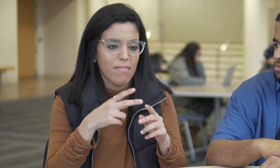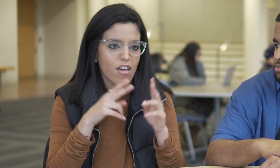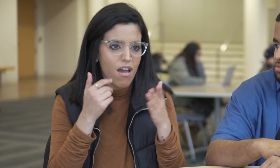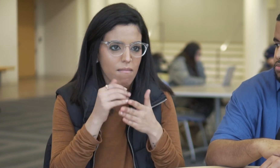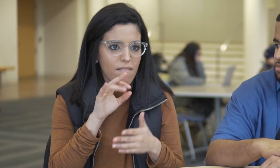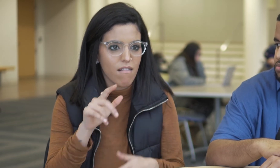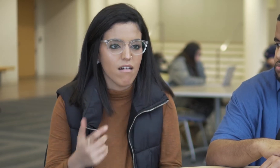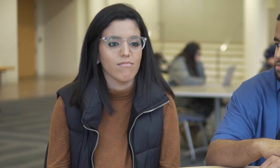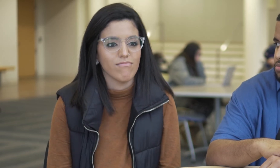Very helpful.